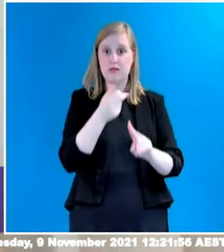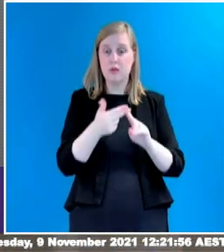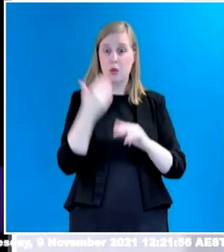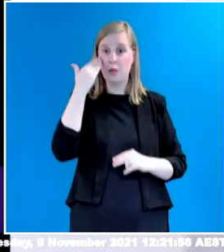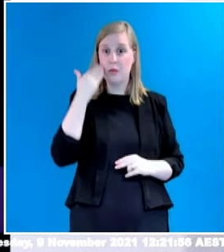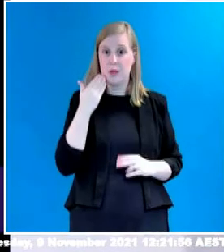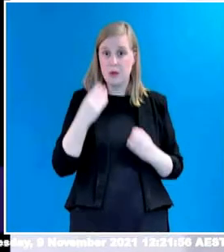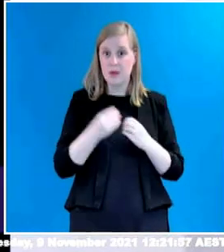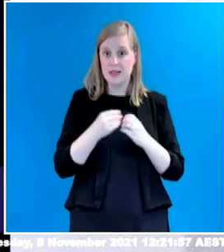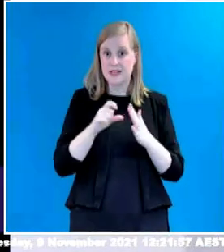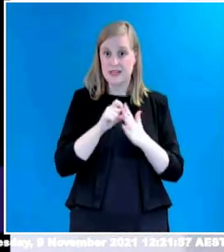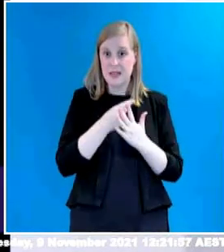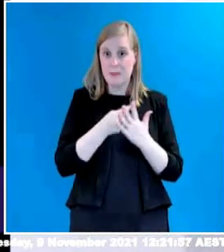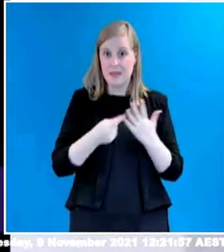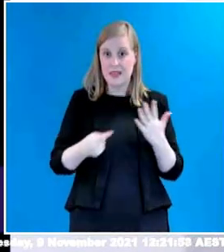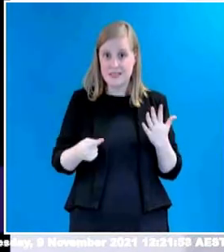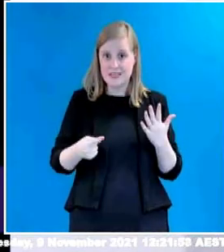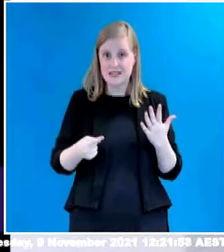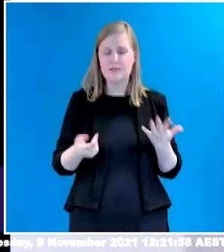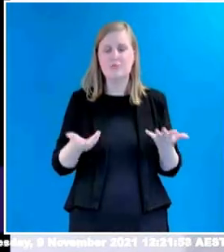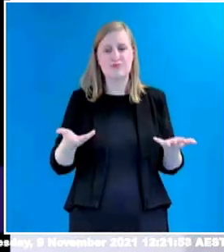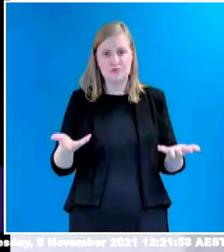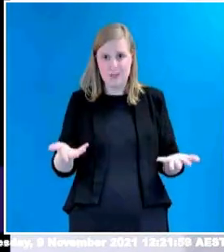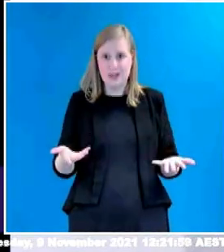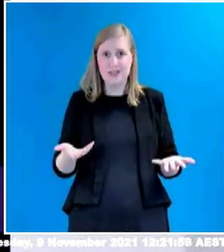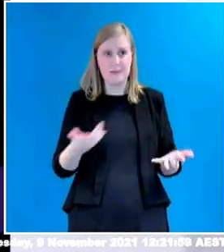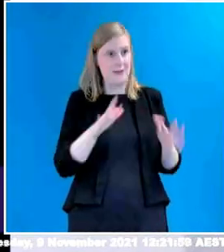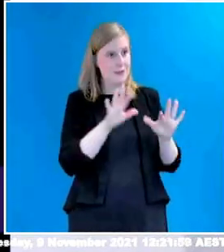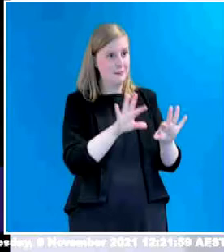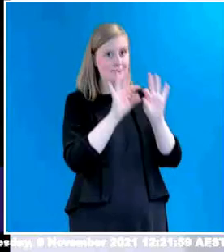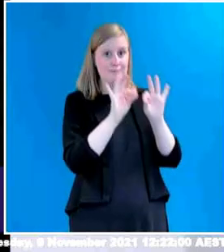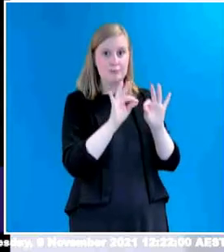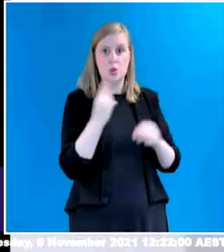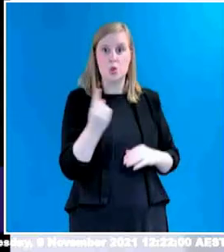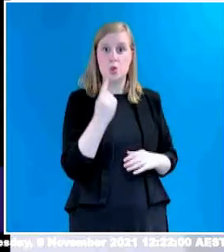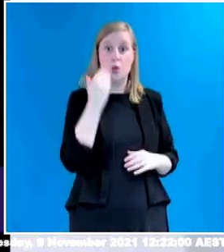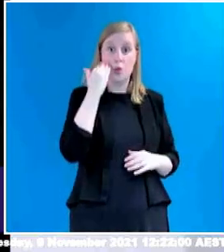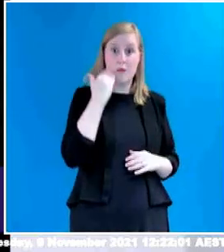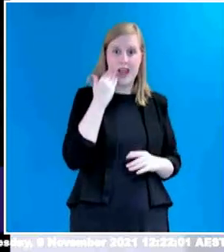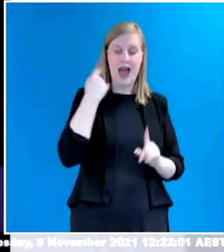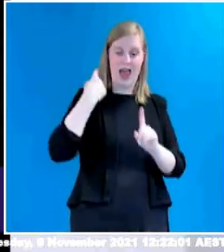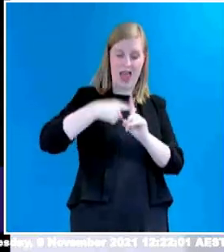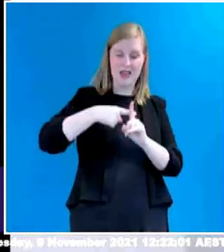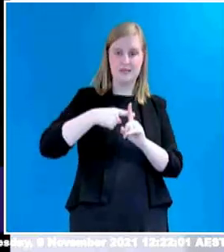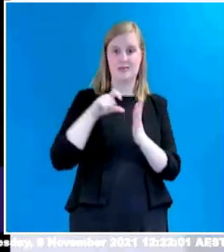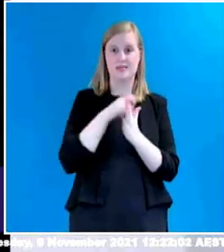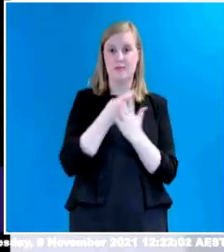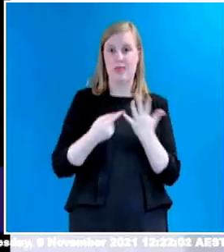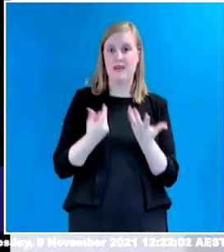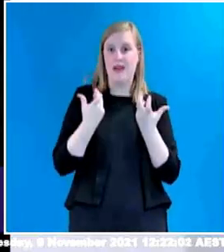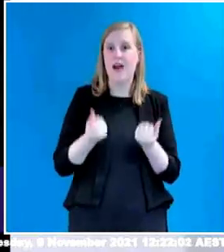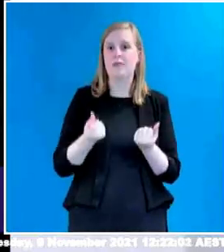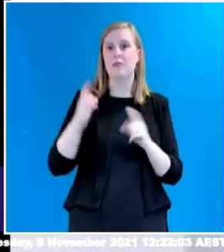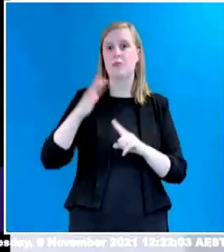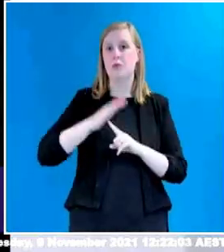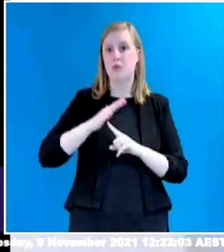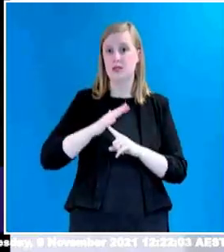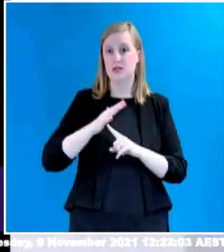disability, that ability to cut across both gender and disability is important; is that the concern?